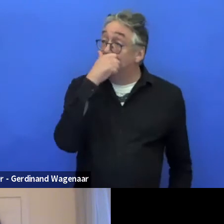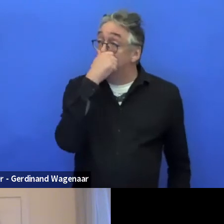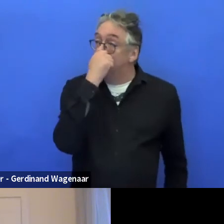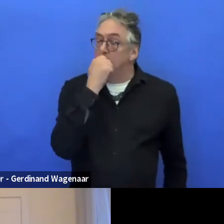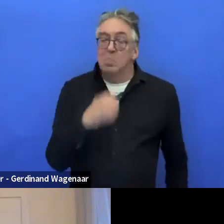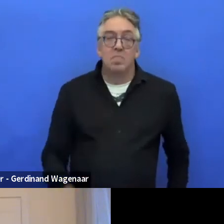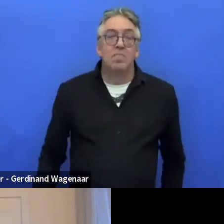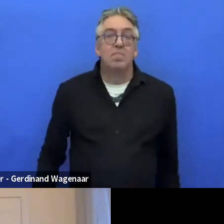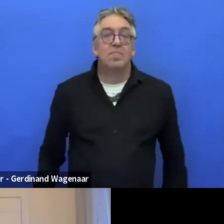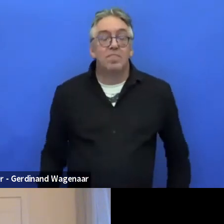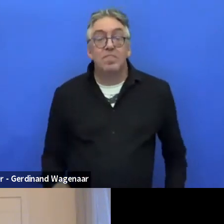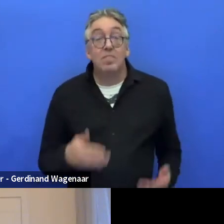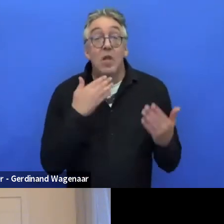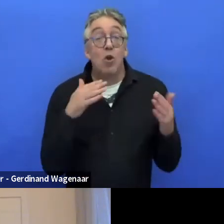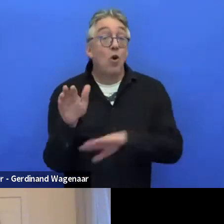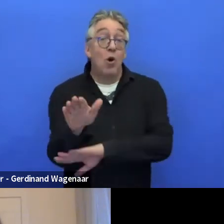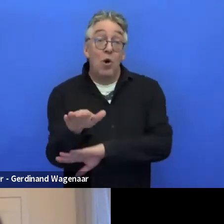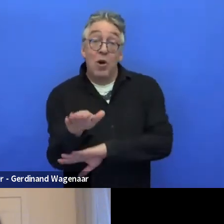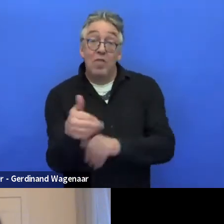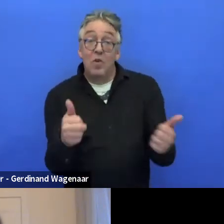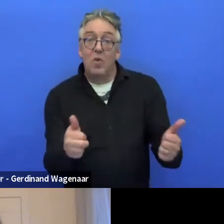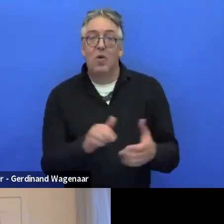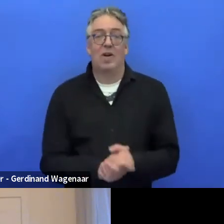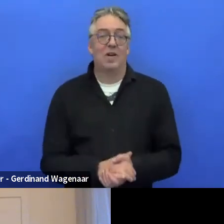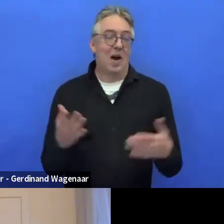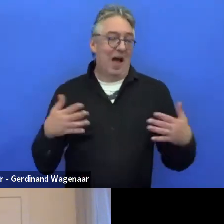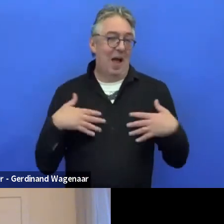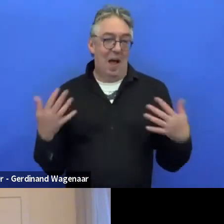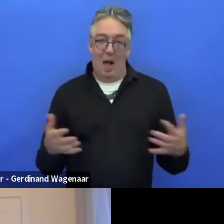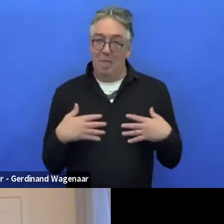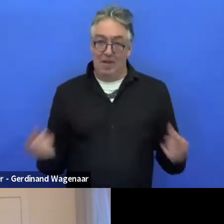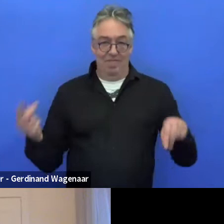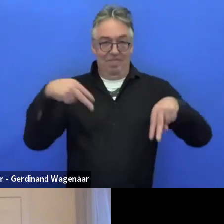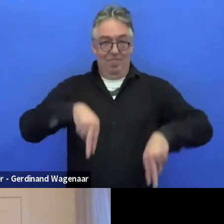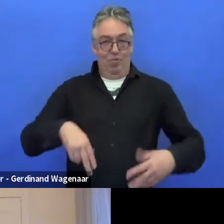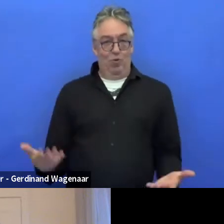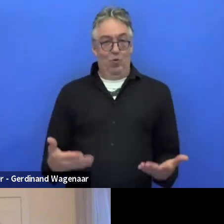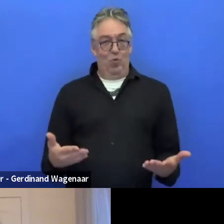Thank you. It's wonderful to be here with you. Thank you, Marta.